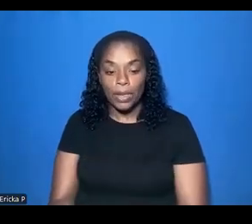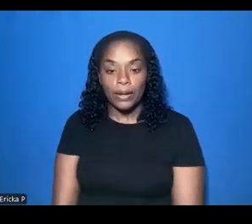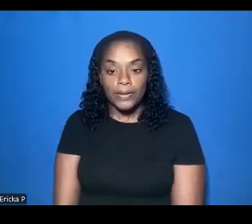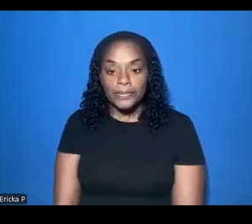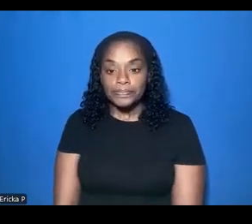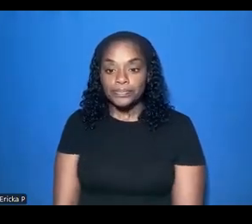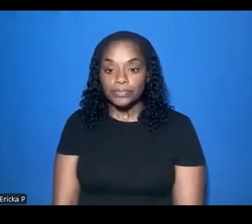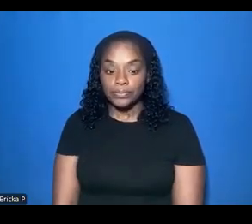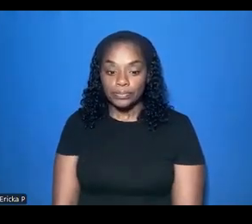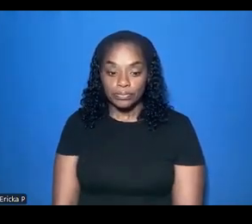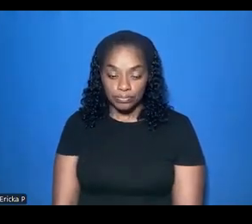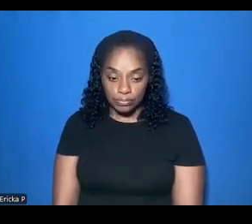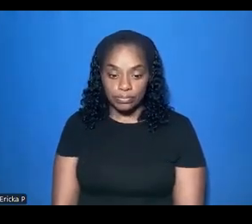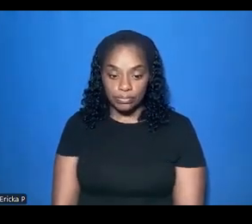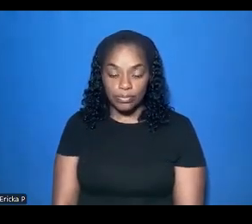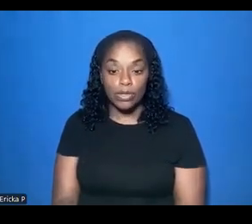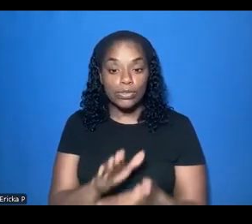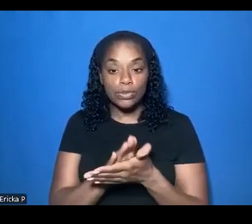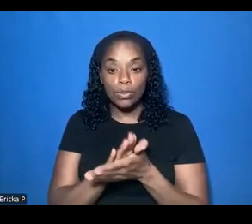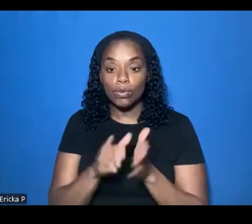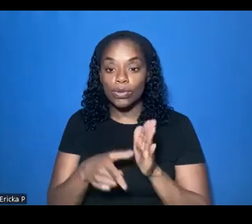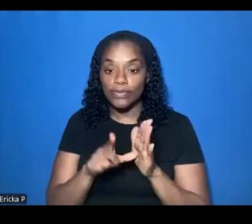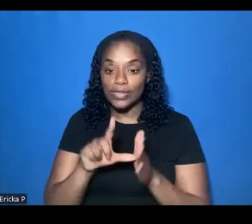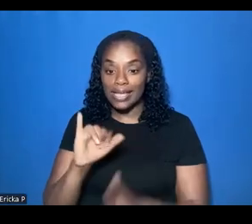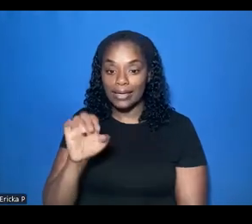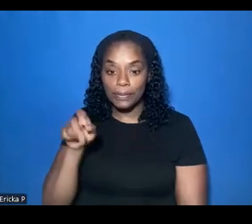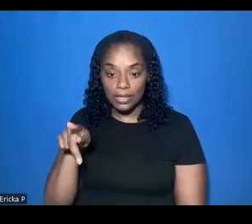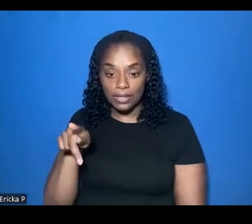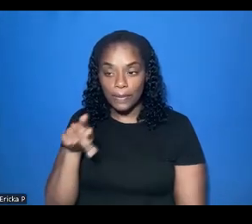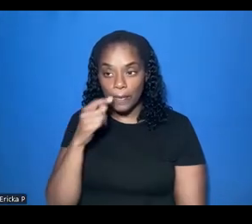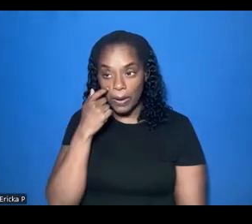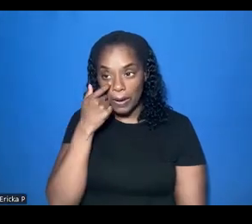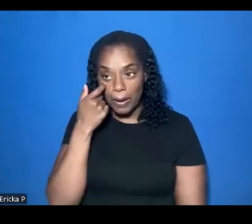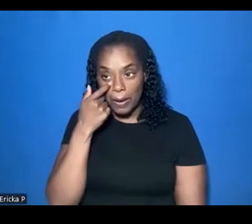So they review the IEP. The the other thing